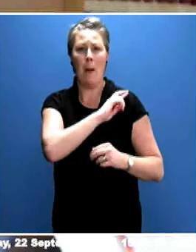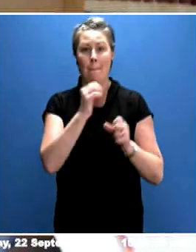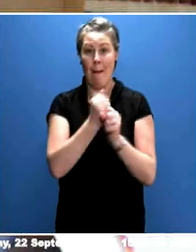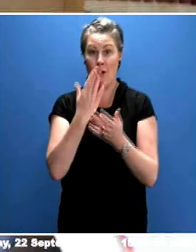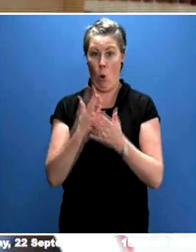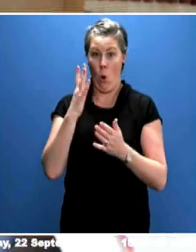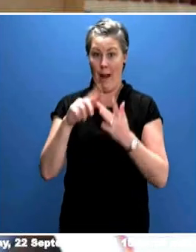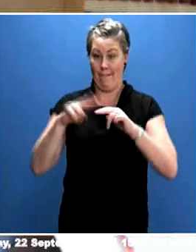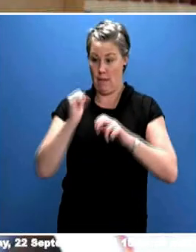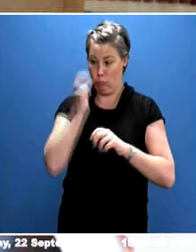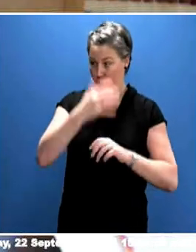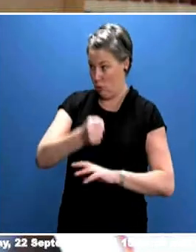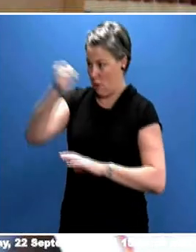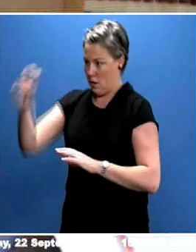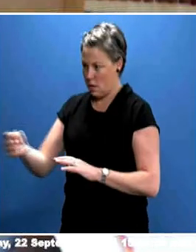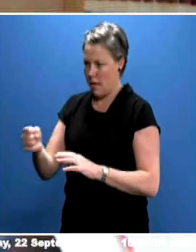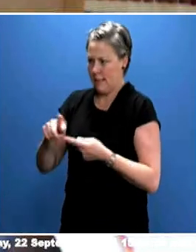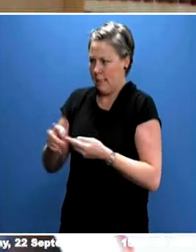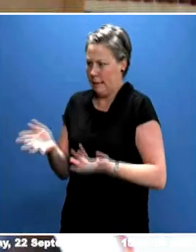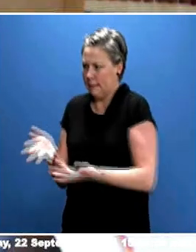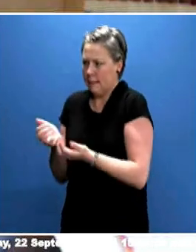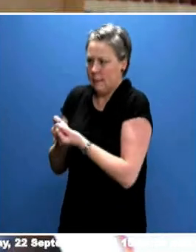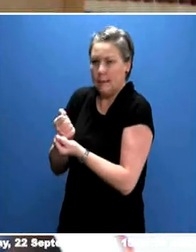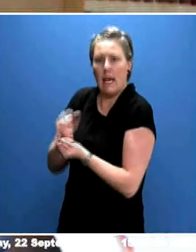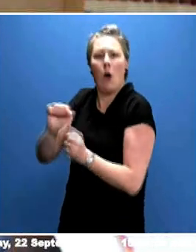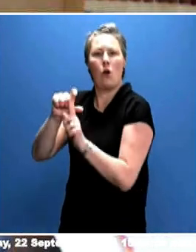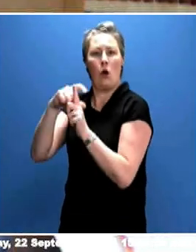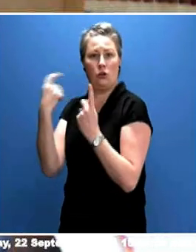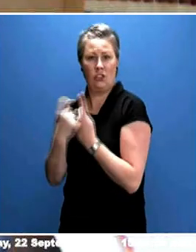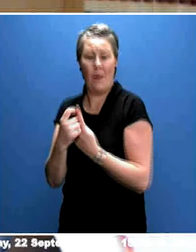we're making decisions about bringing a child off-country, their knowledge and